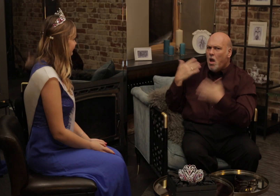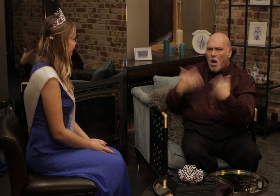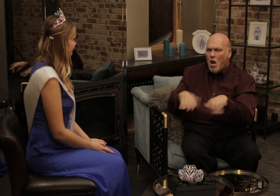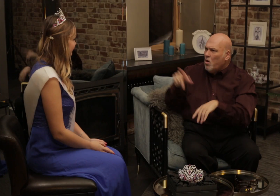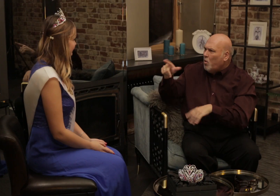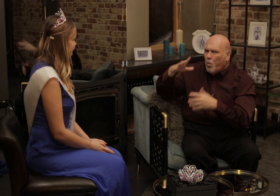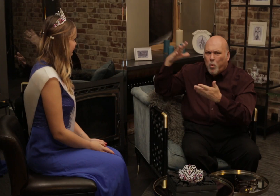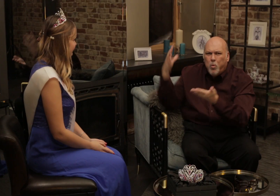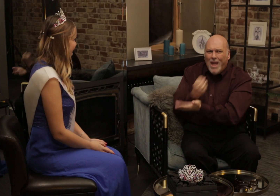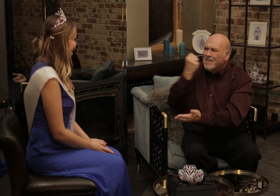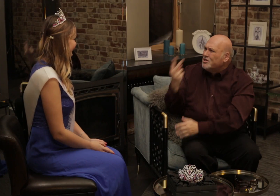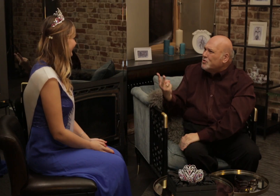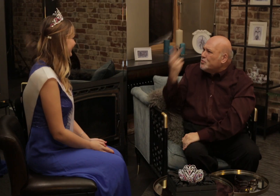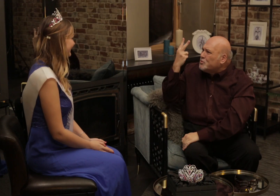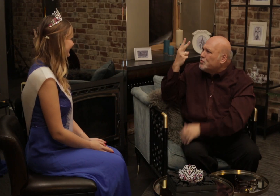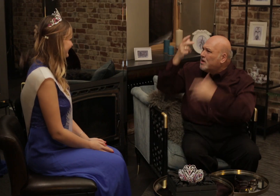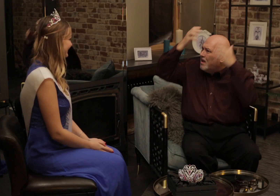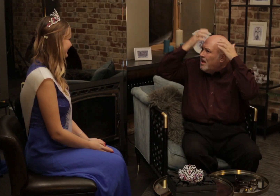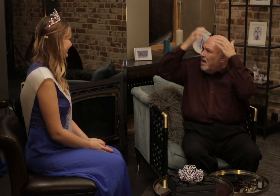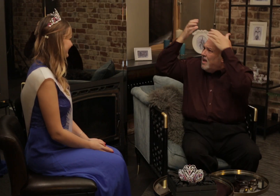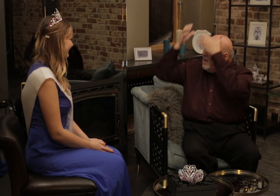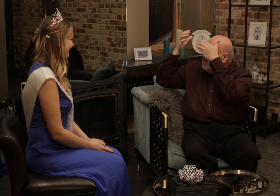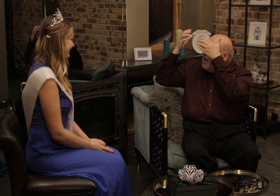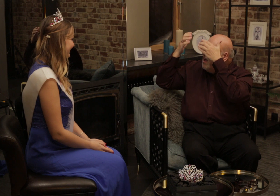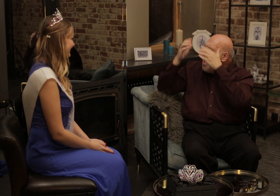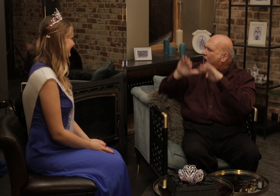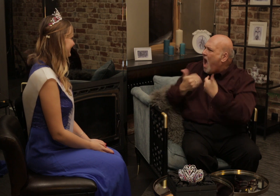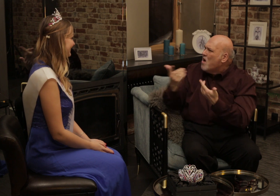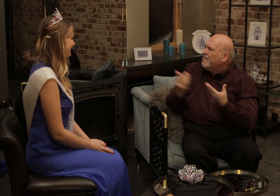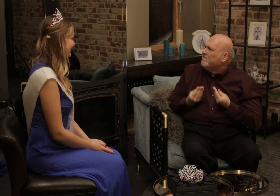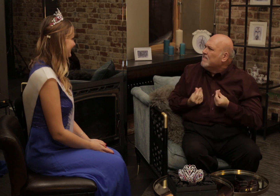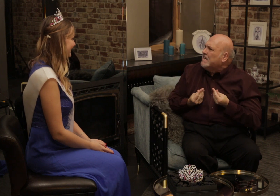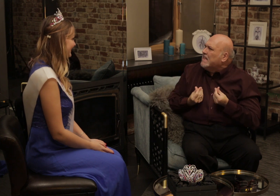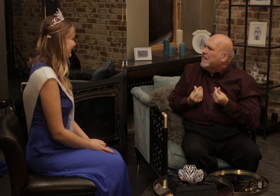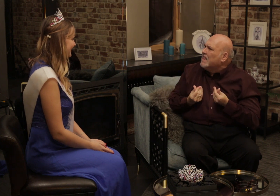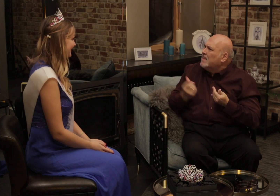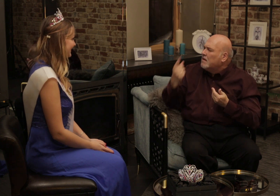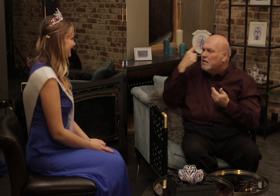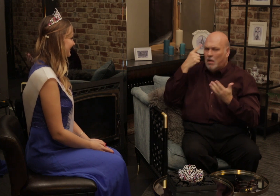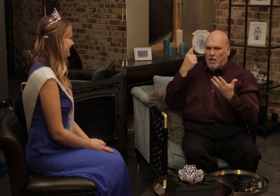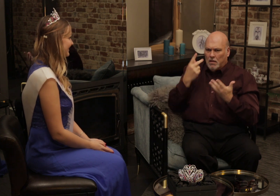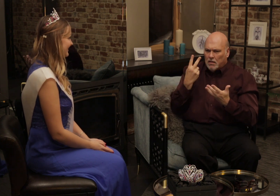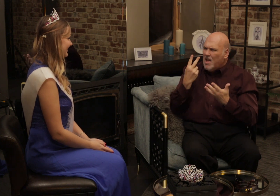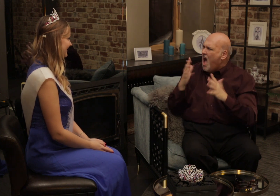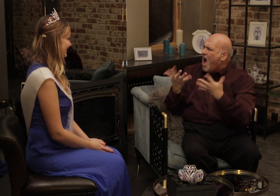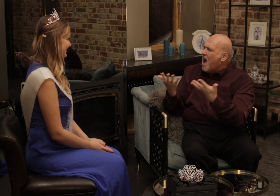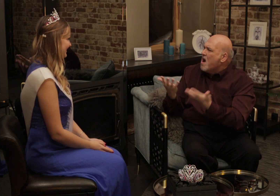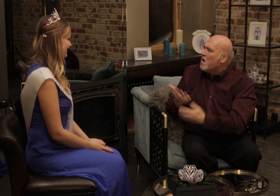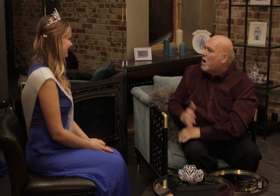You were crowned twice. How did you feel about it?